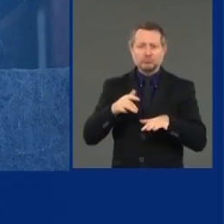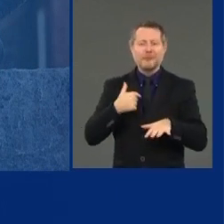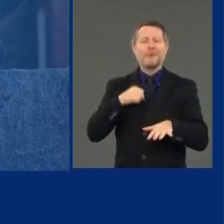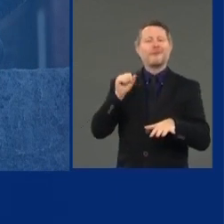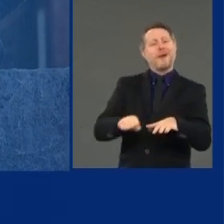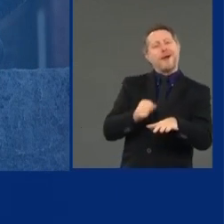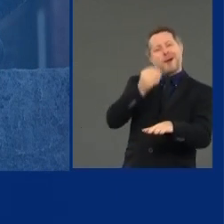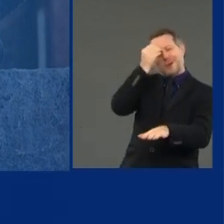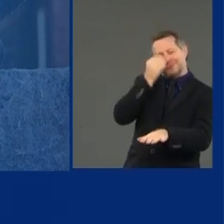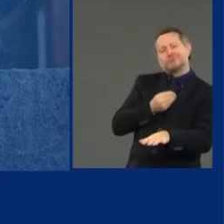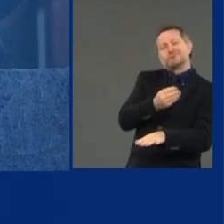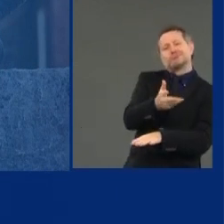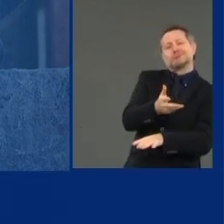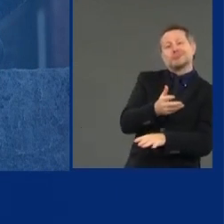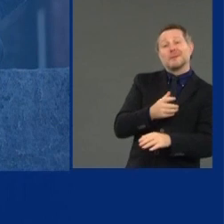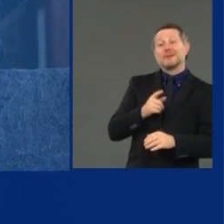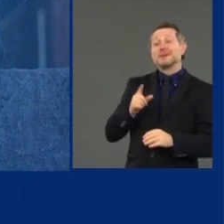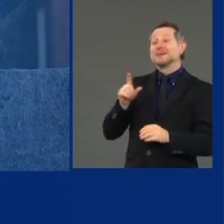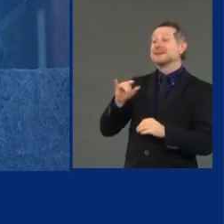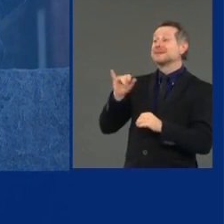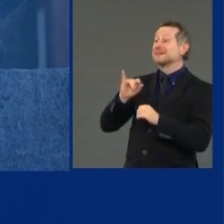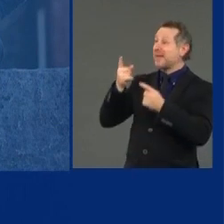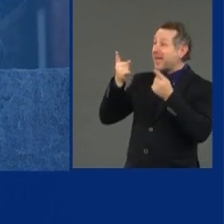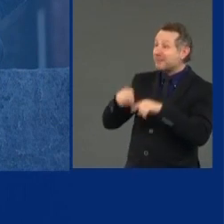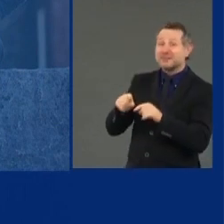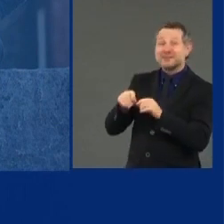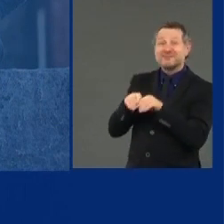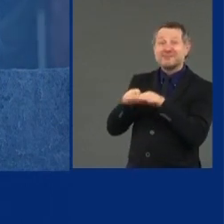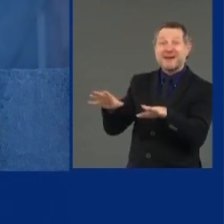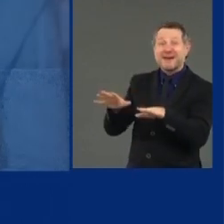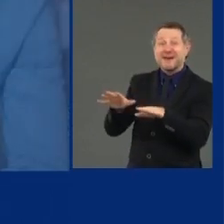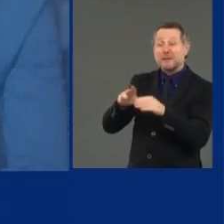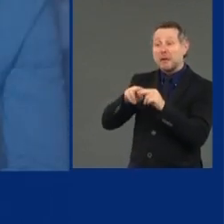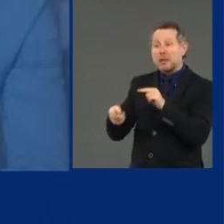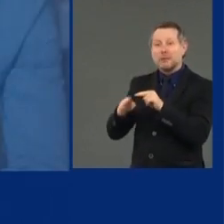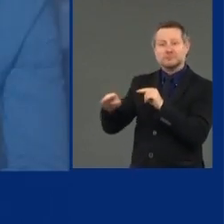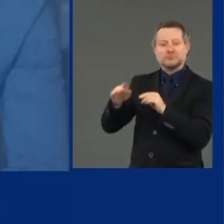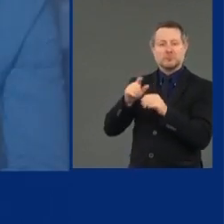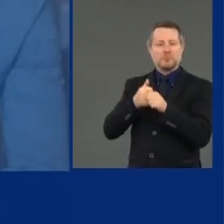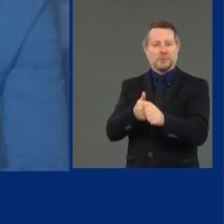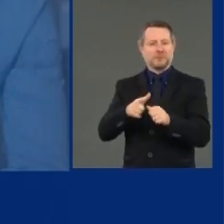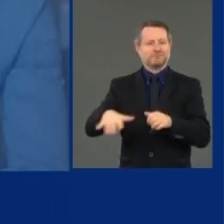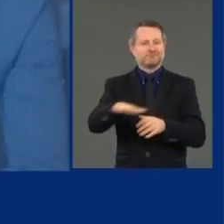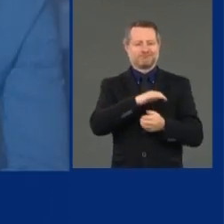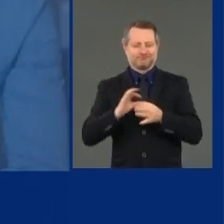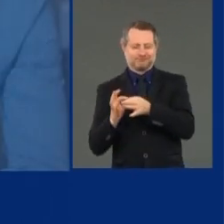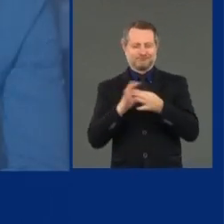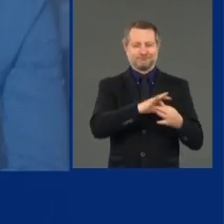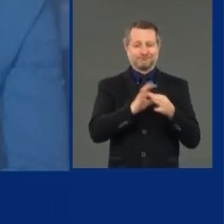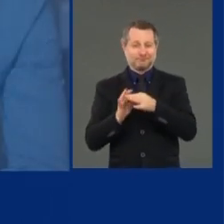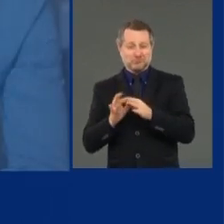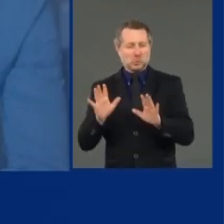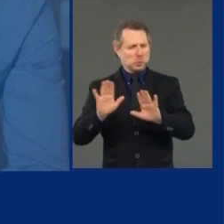WILL TELL YOU WHAT WILL HAPPEN TO THE INFECTION RATES. IT LITERALLY DEPENDS ON WHAT WE